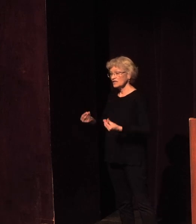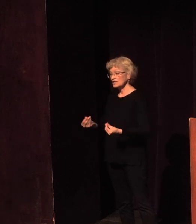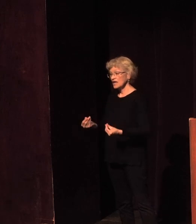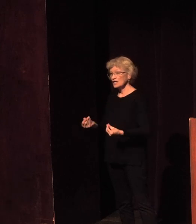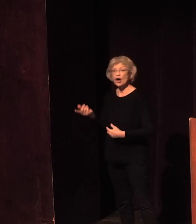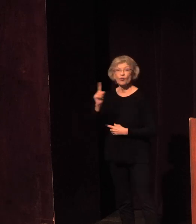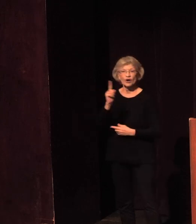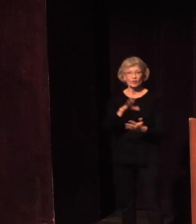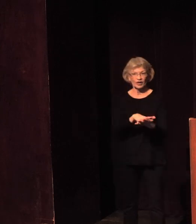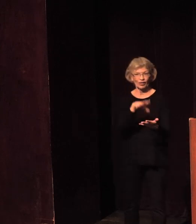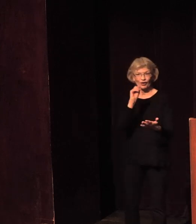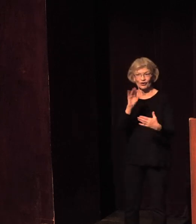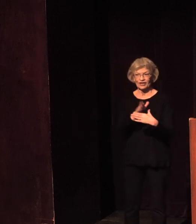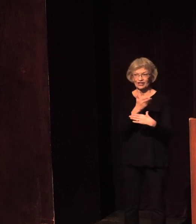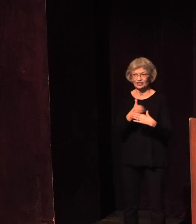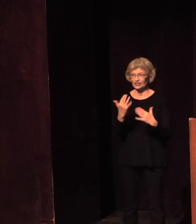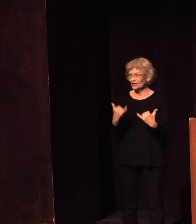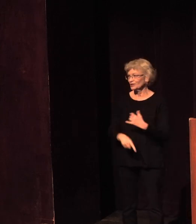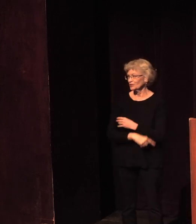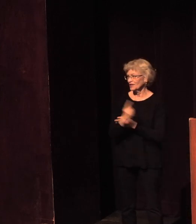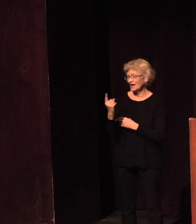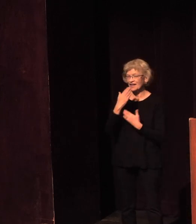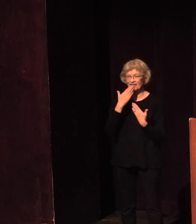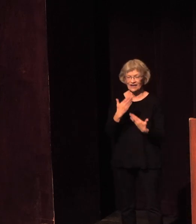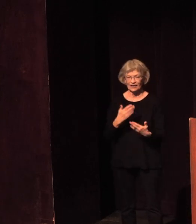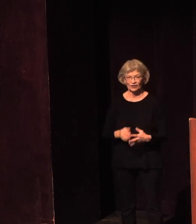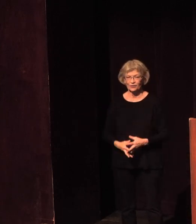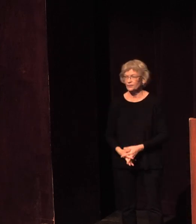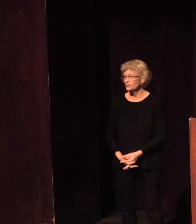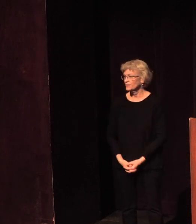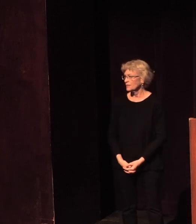Miller to recite the land acknowledgment, for the land on which we share and learn today. Thank you.